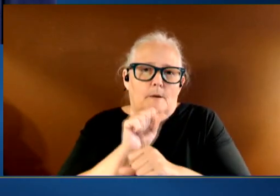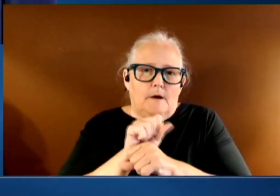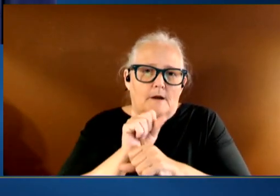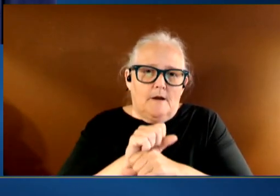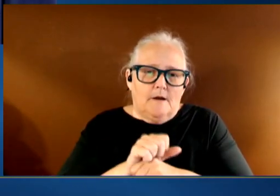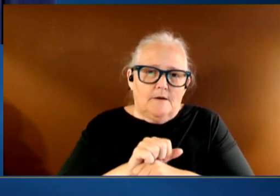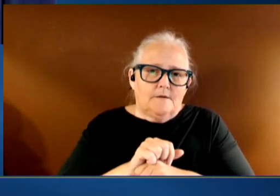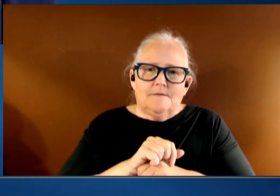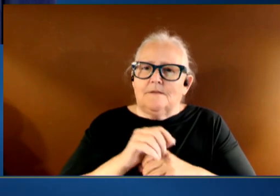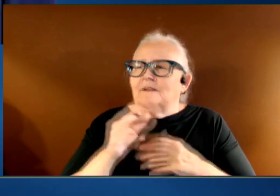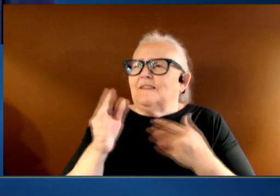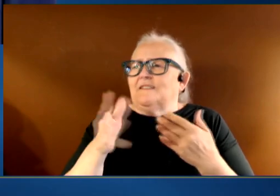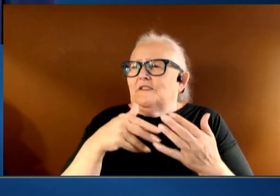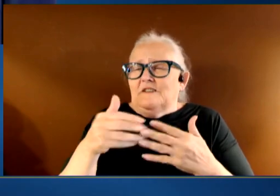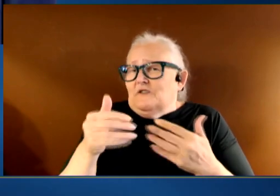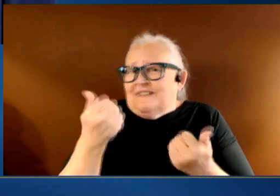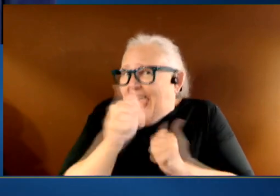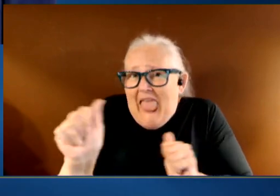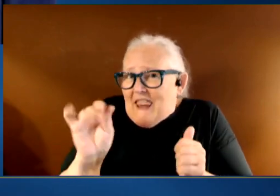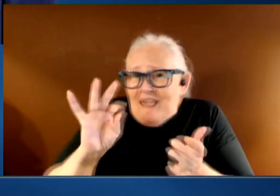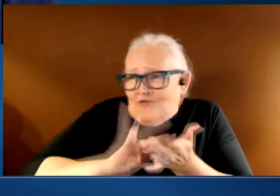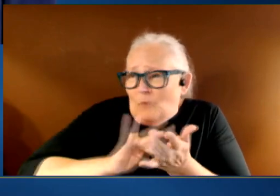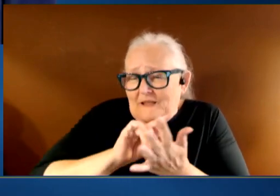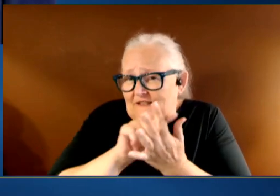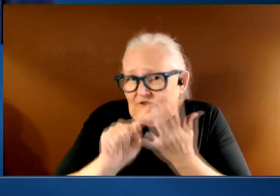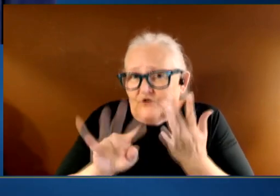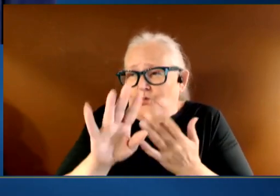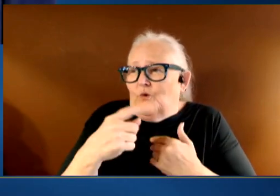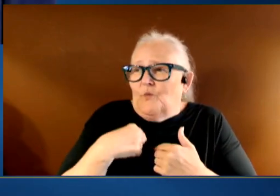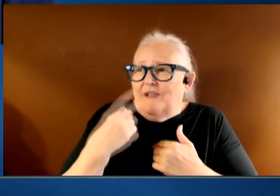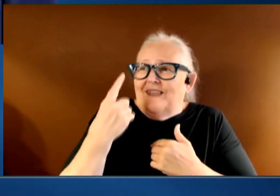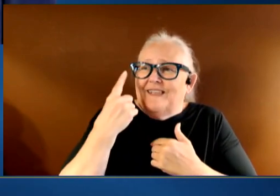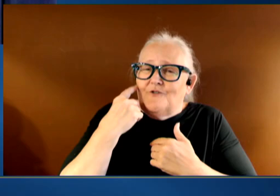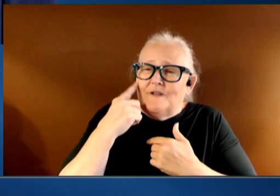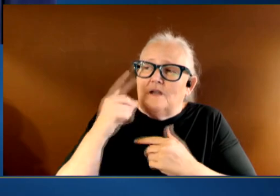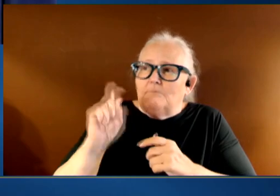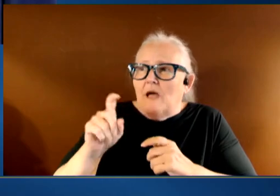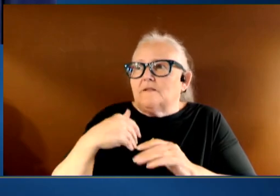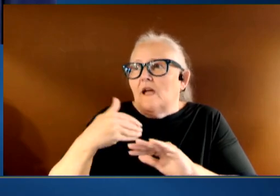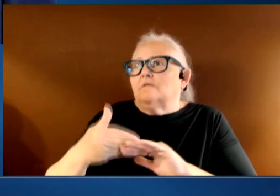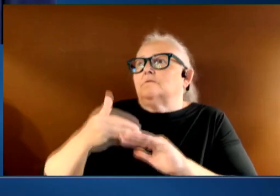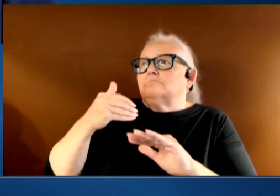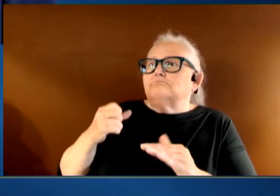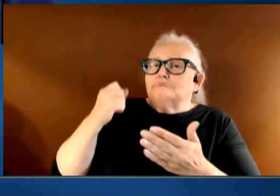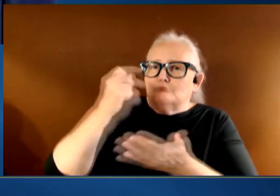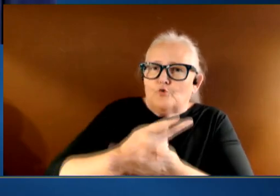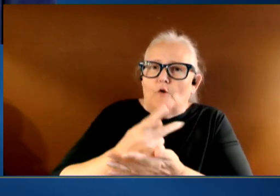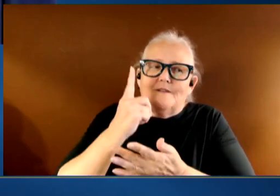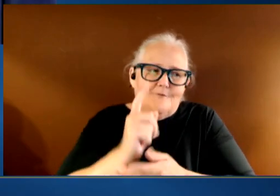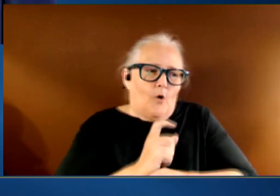Hydroxyurea, we need to get, recently, a prior authorization for Hydroxyurea for a patient.